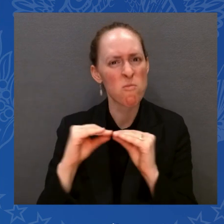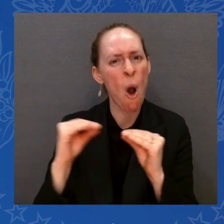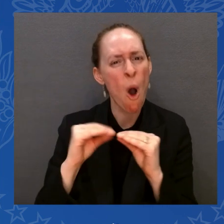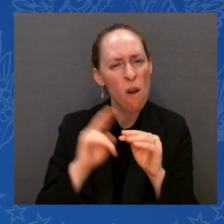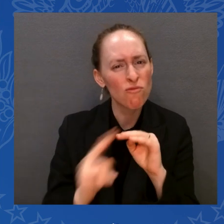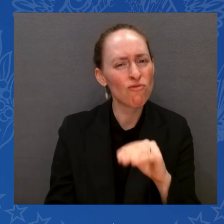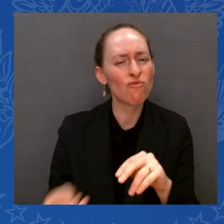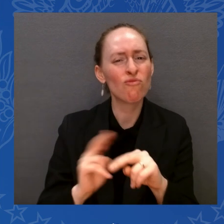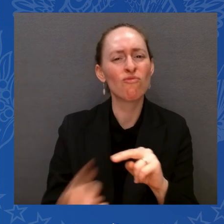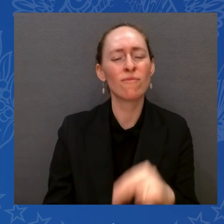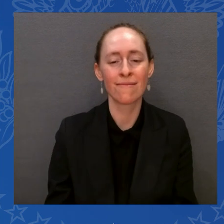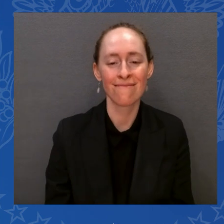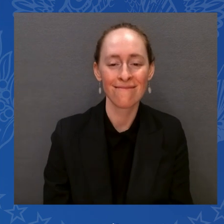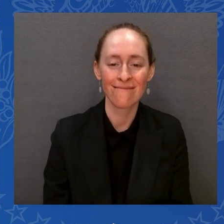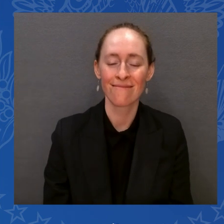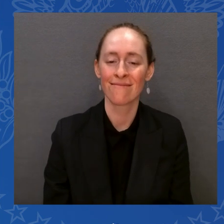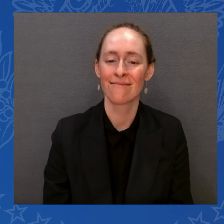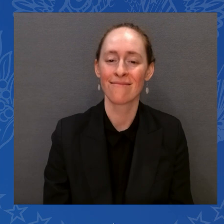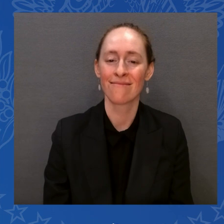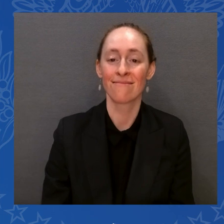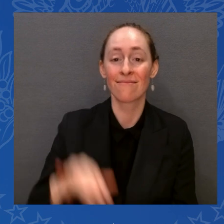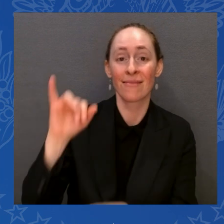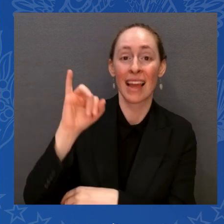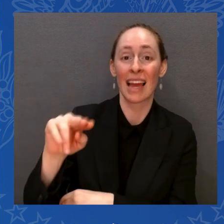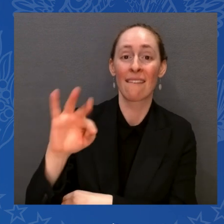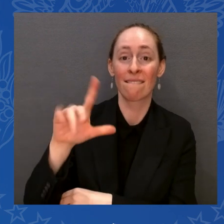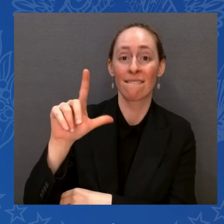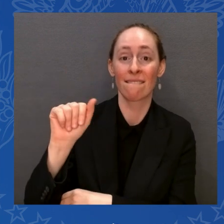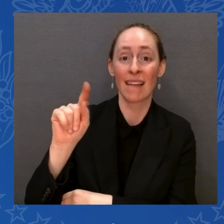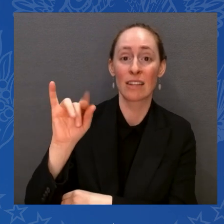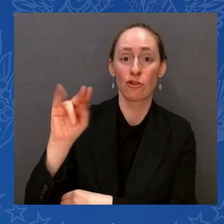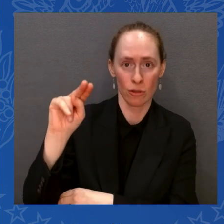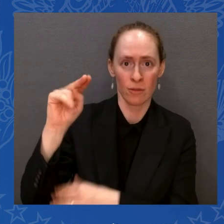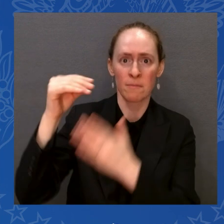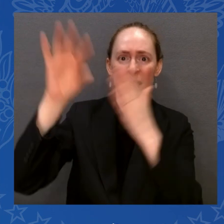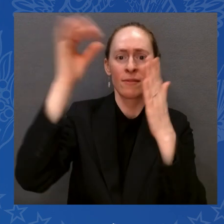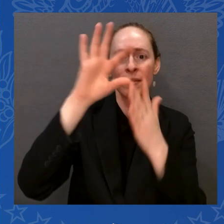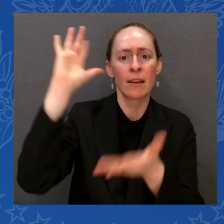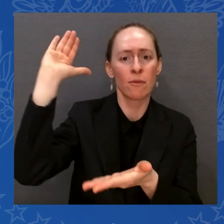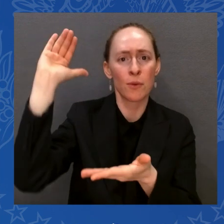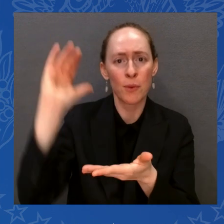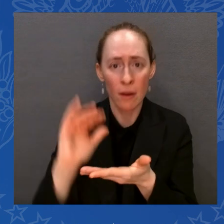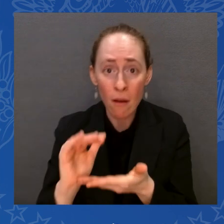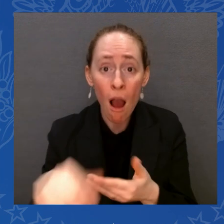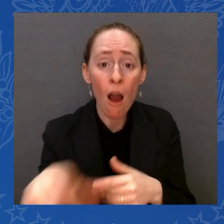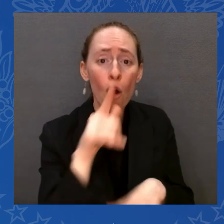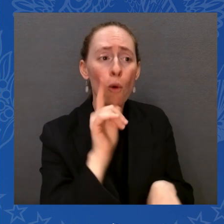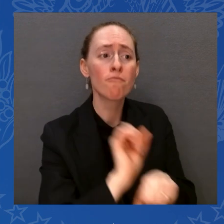and take-home pay to workers is going up slightly. Manufacturing is rebounding at the fastest rate